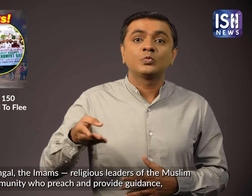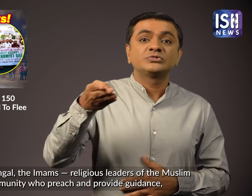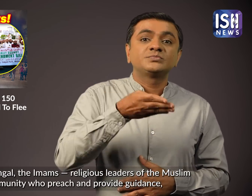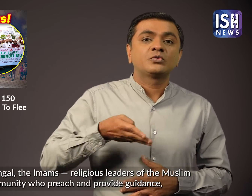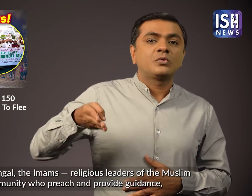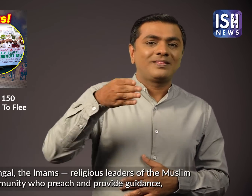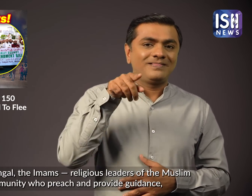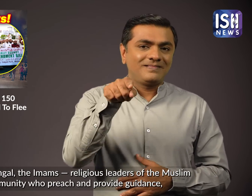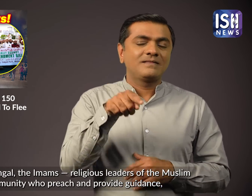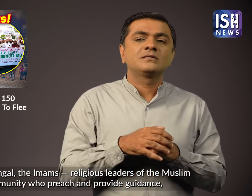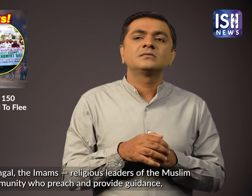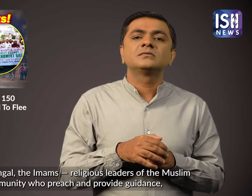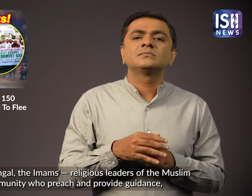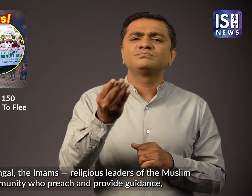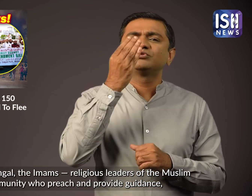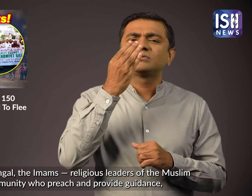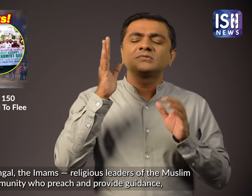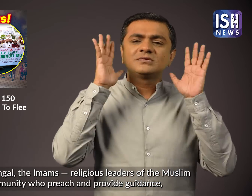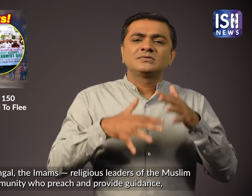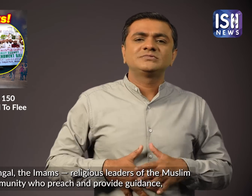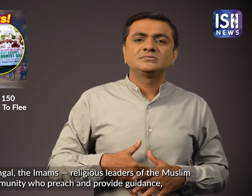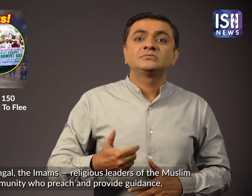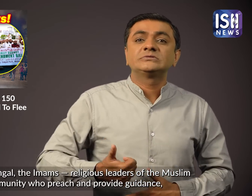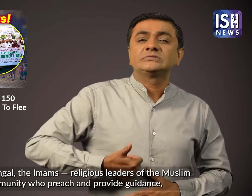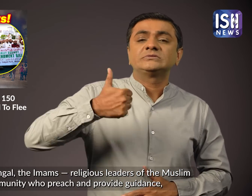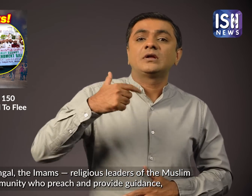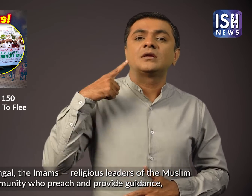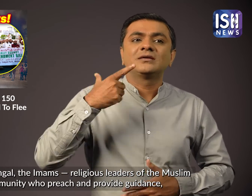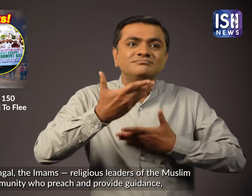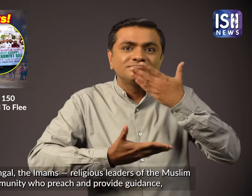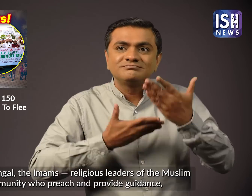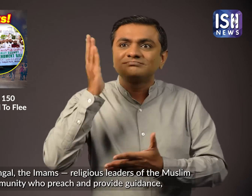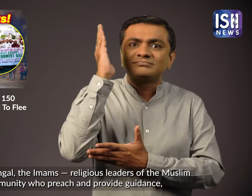In West Bengal, the Imams — religious leaders of the Muslim community who preach and provide guidance,